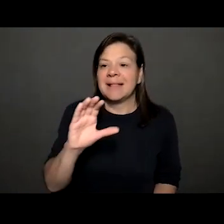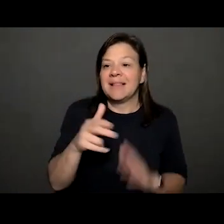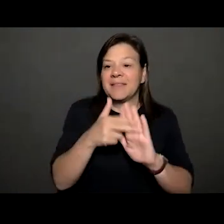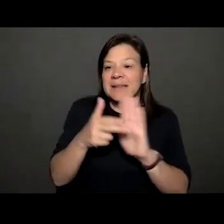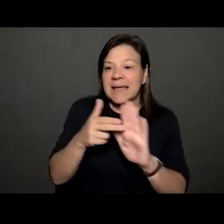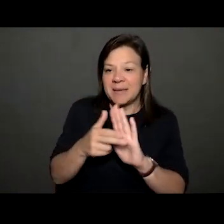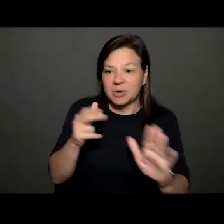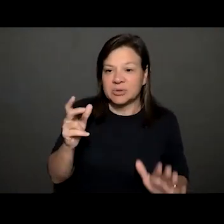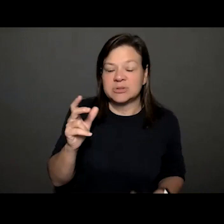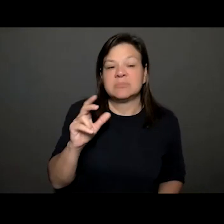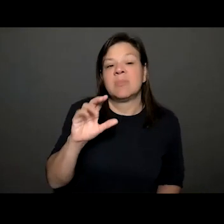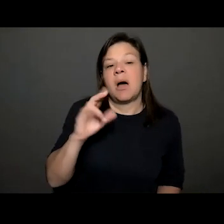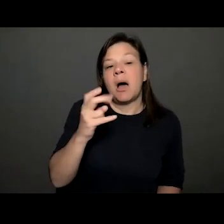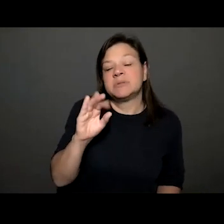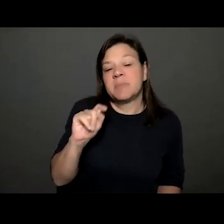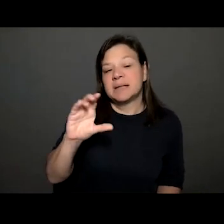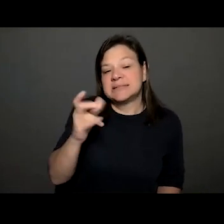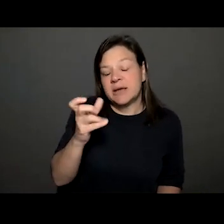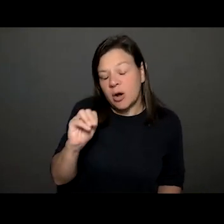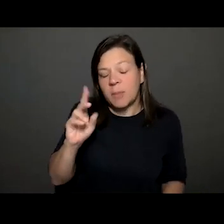REFERRING TO RECORDS OF THIS OBJECT.